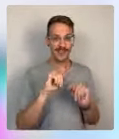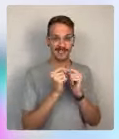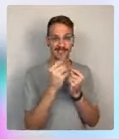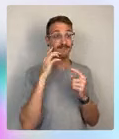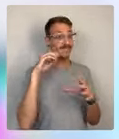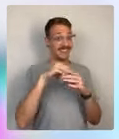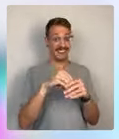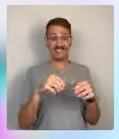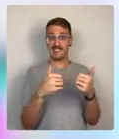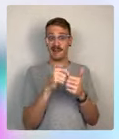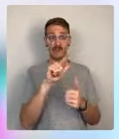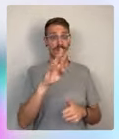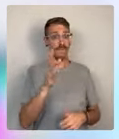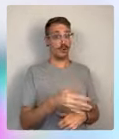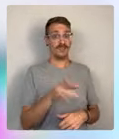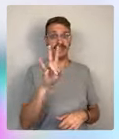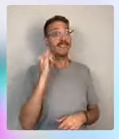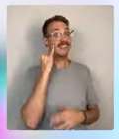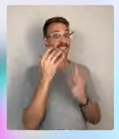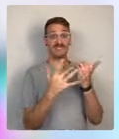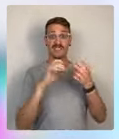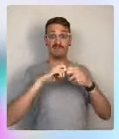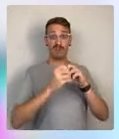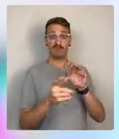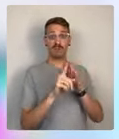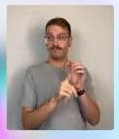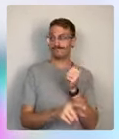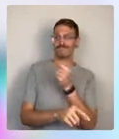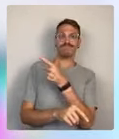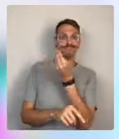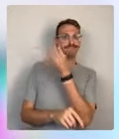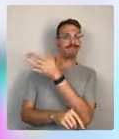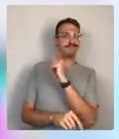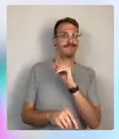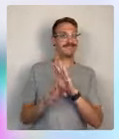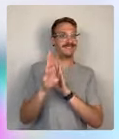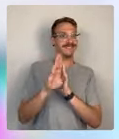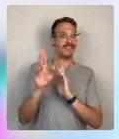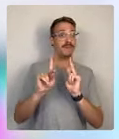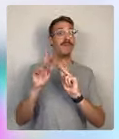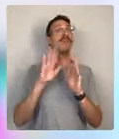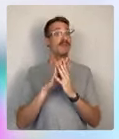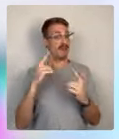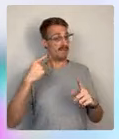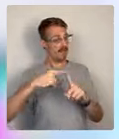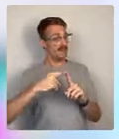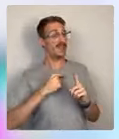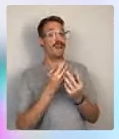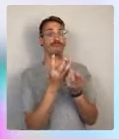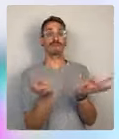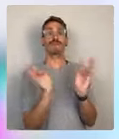because we're in the game 24/7, so if there's a technical issue, we can alert the devs pretty quick, and we do these round tables every month